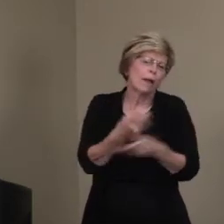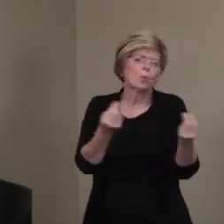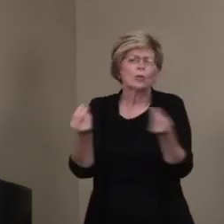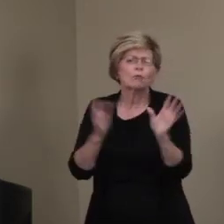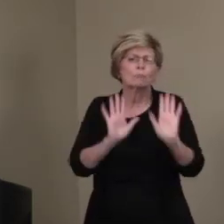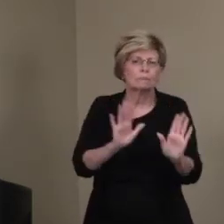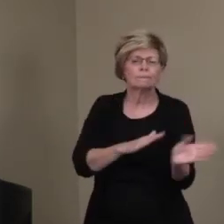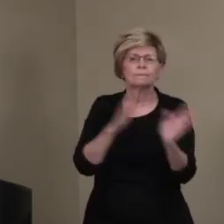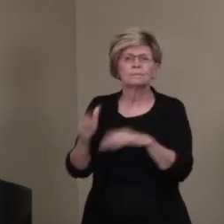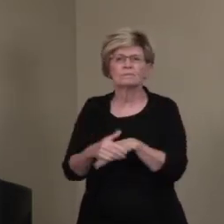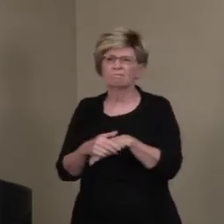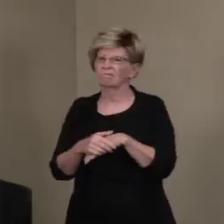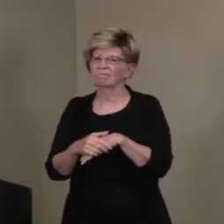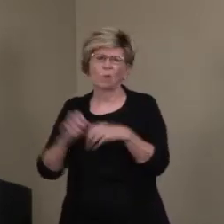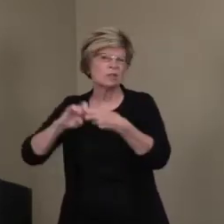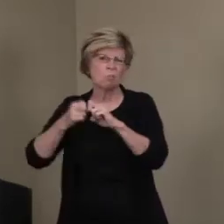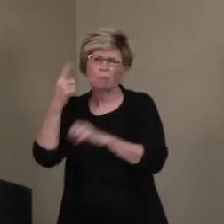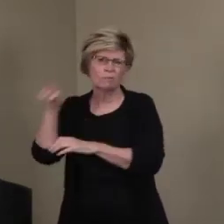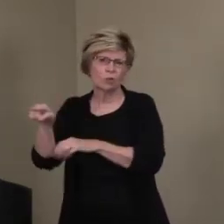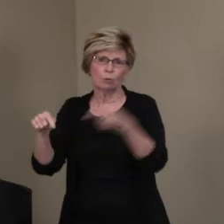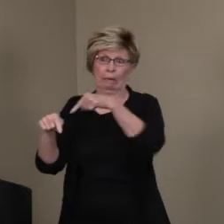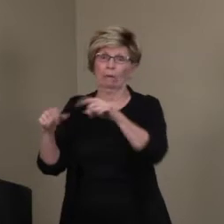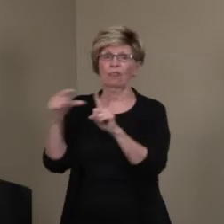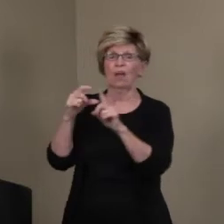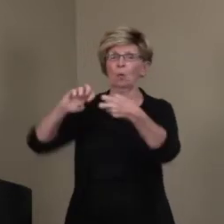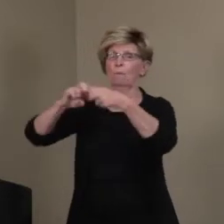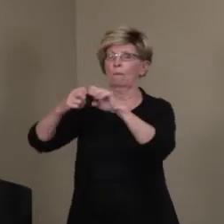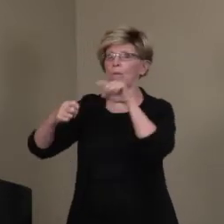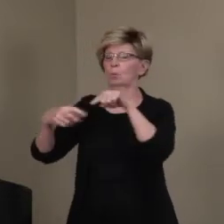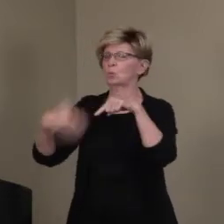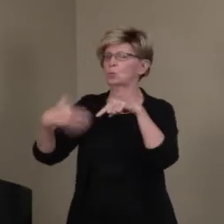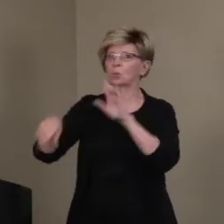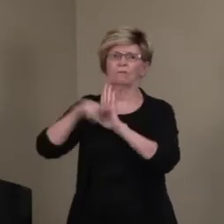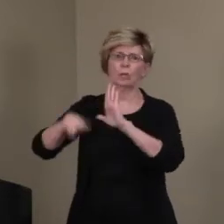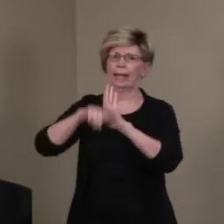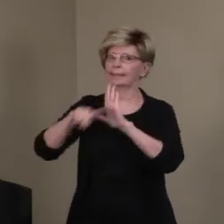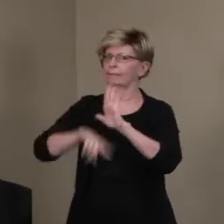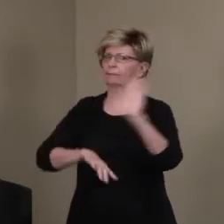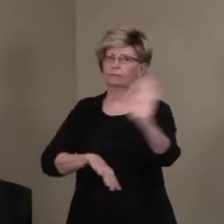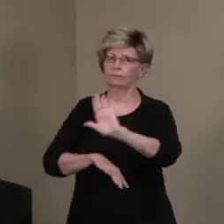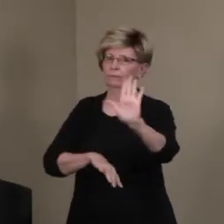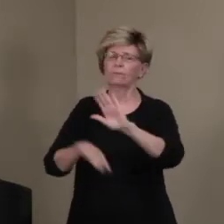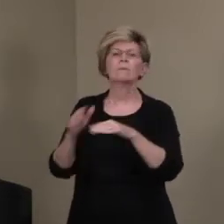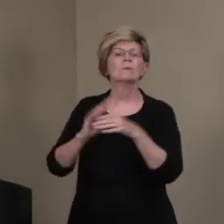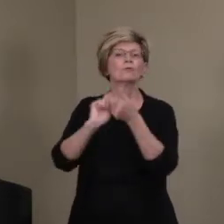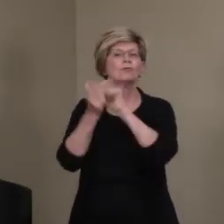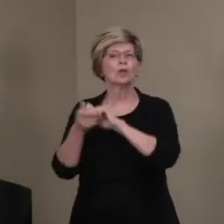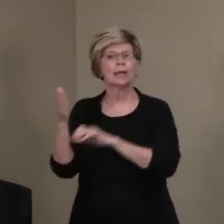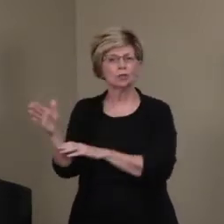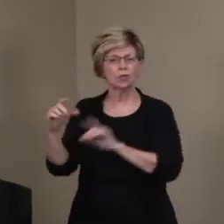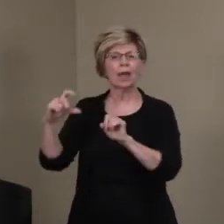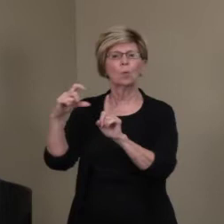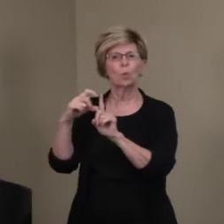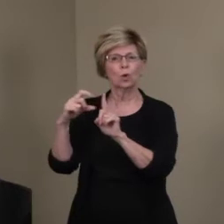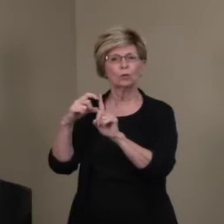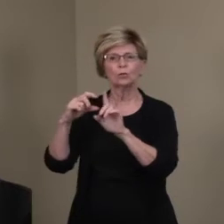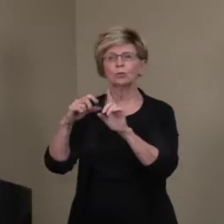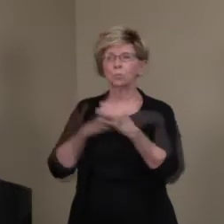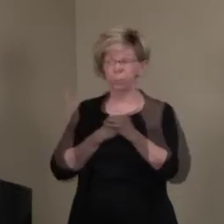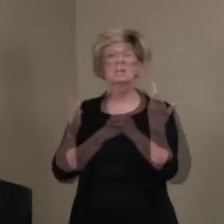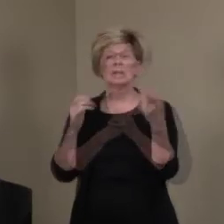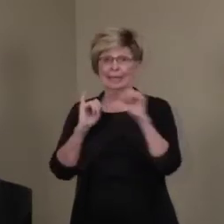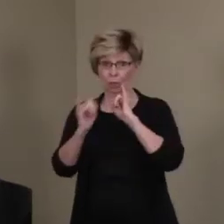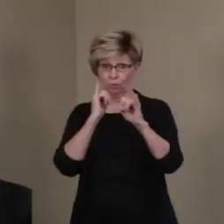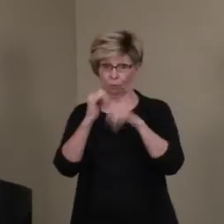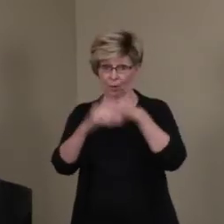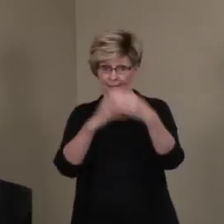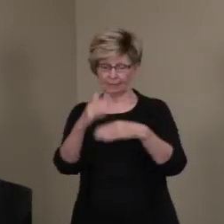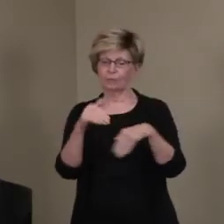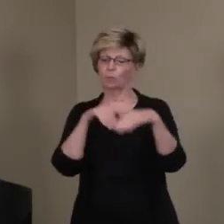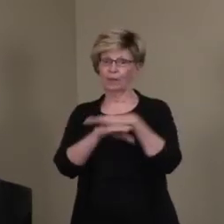well what does well mean for them that word well if you have so the